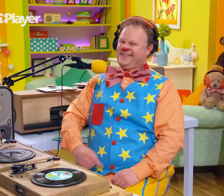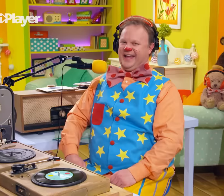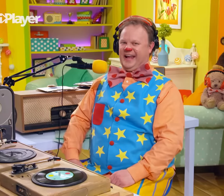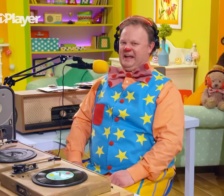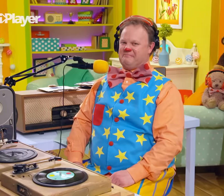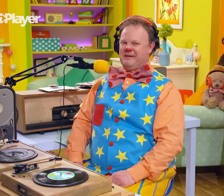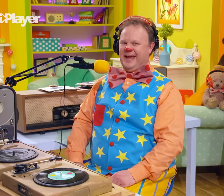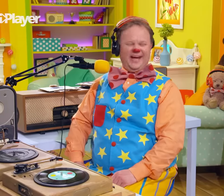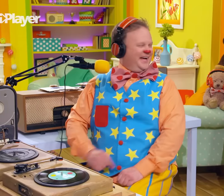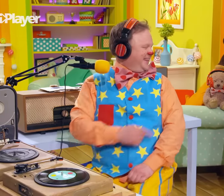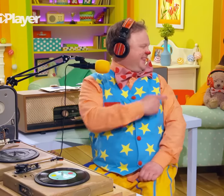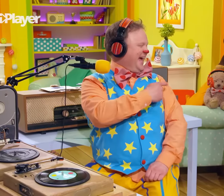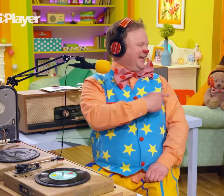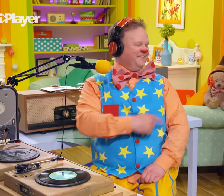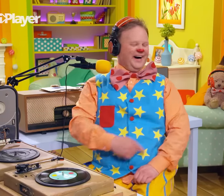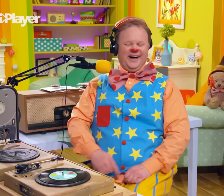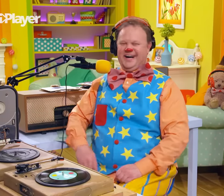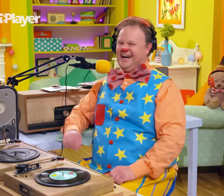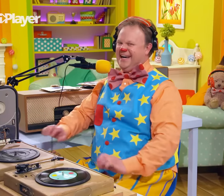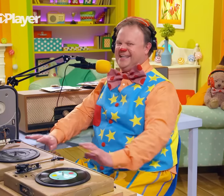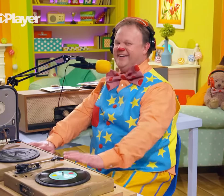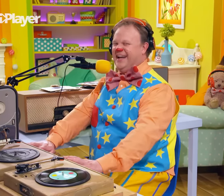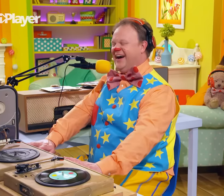silly me there you are i don't know